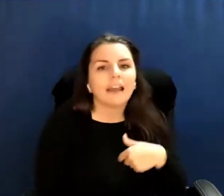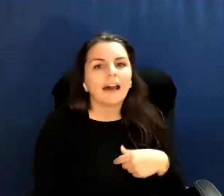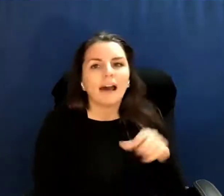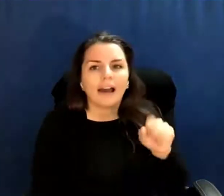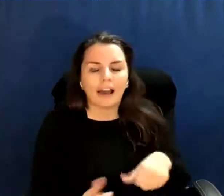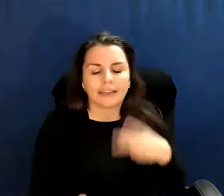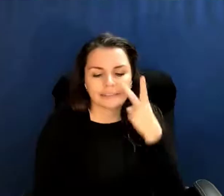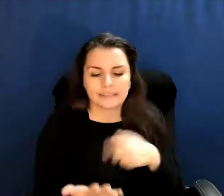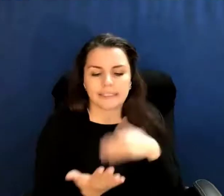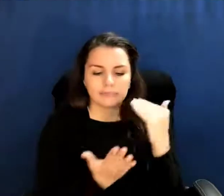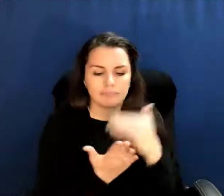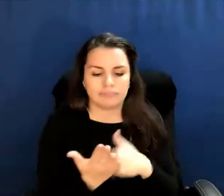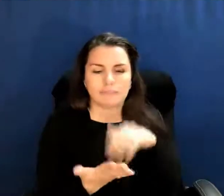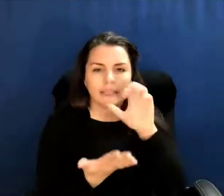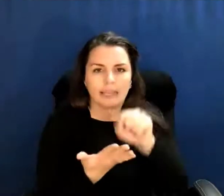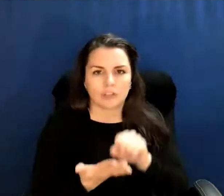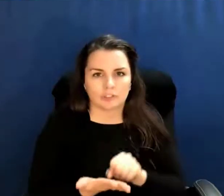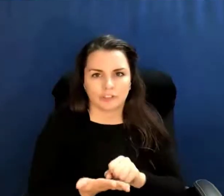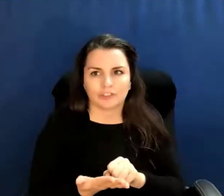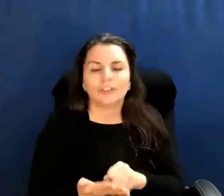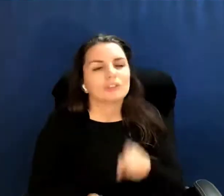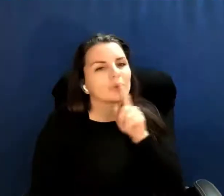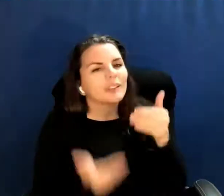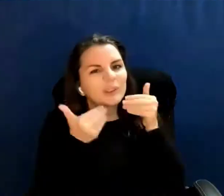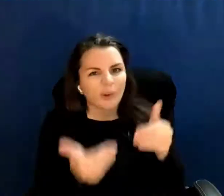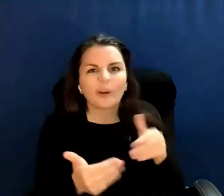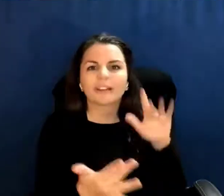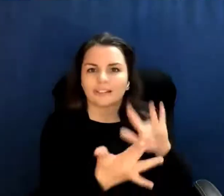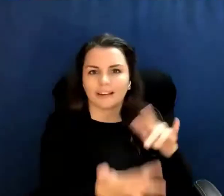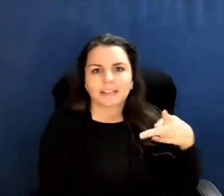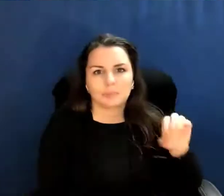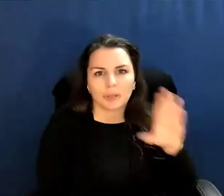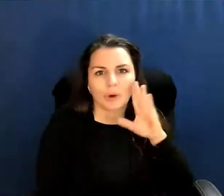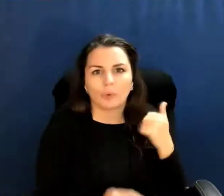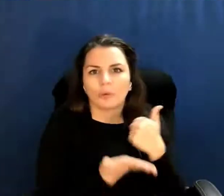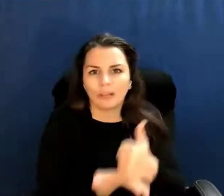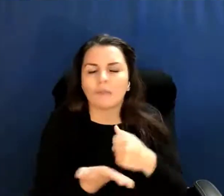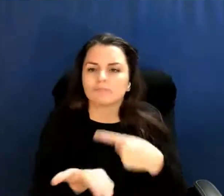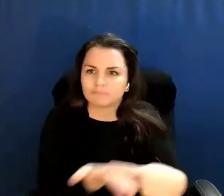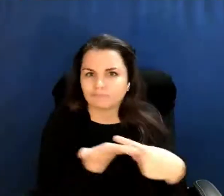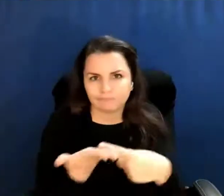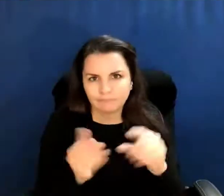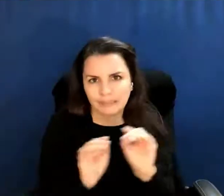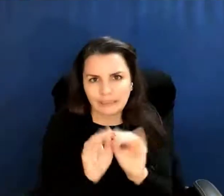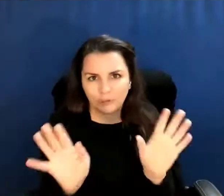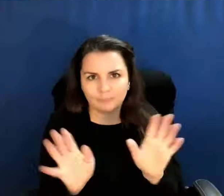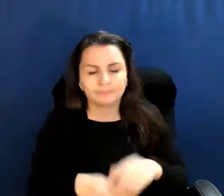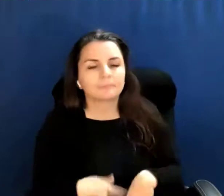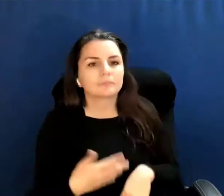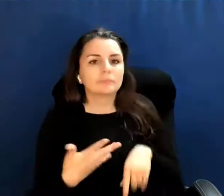So, make sure that you contact them. The other thing is when you write your revised application,